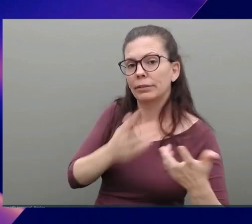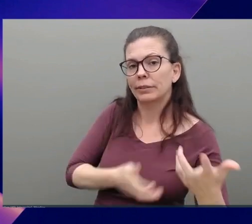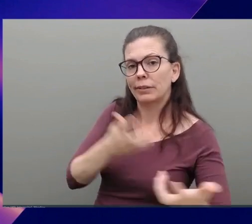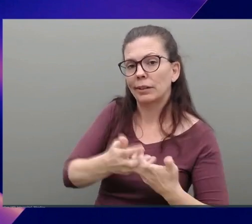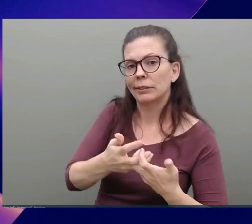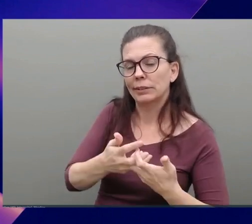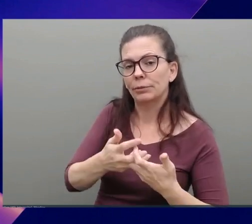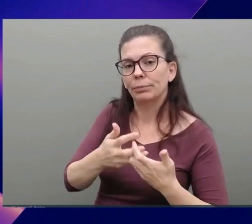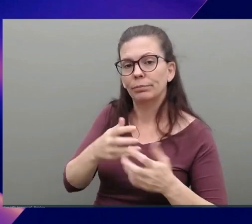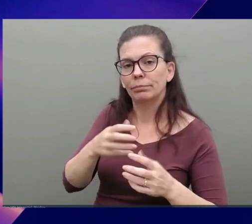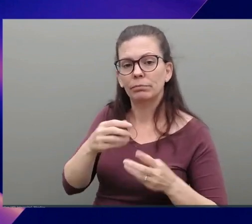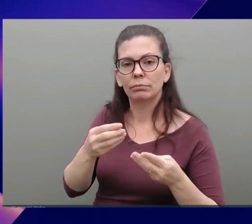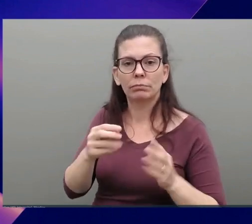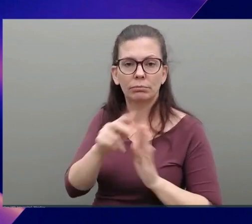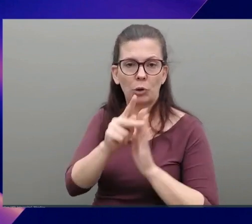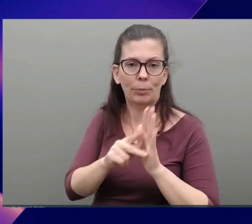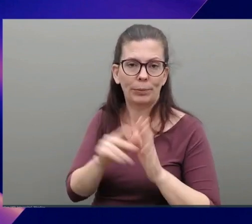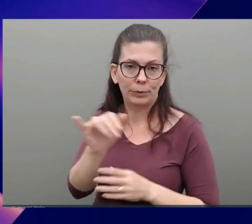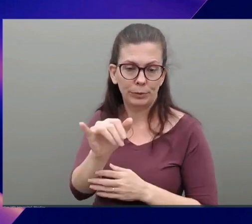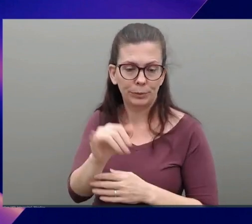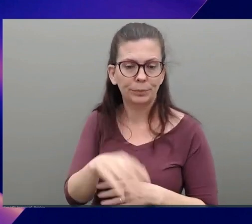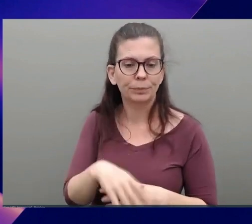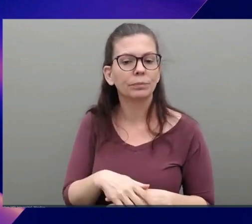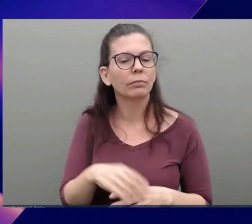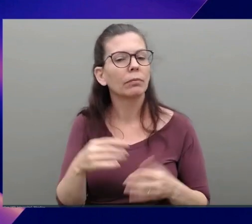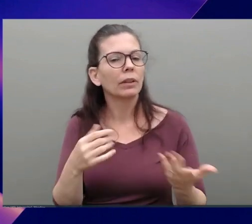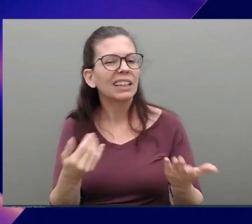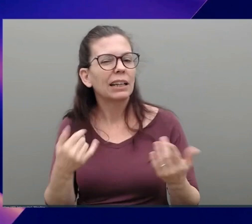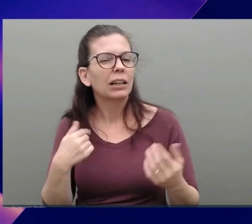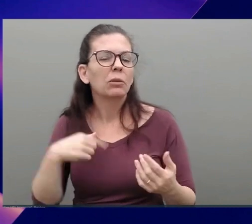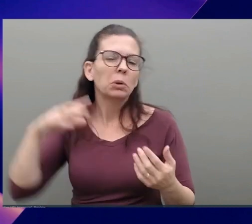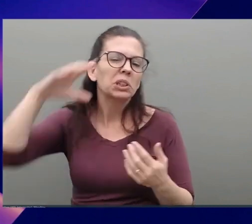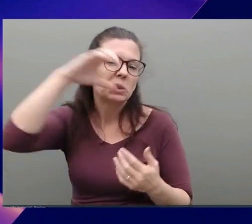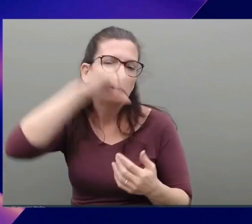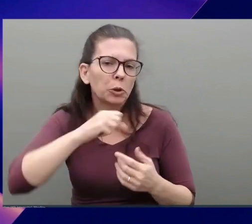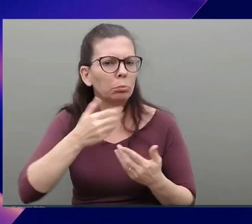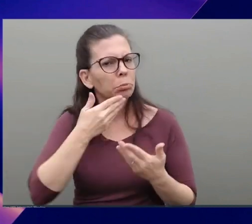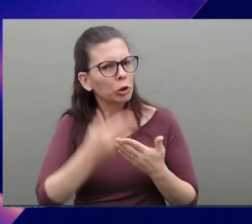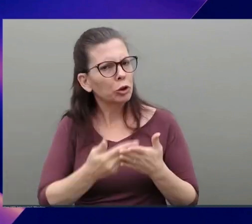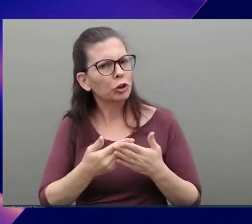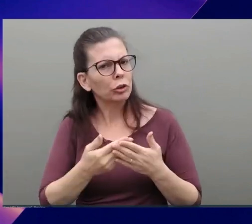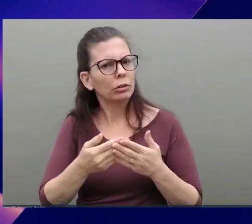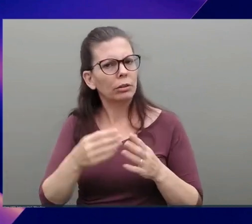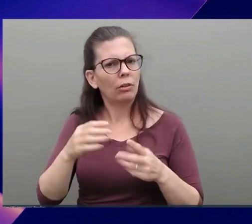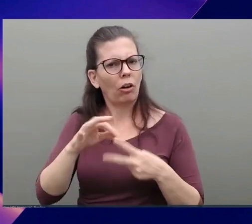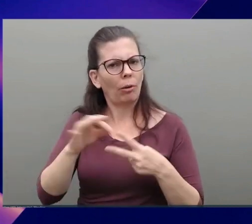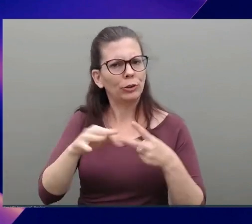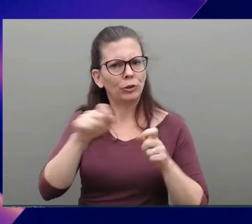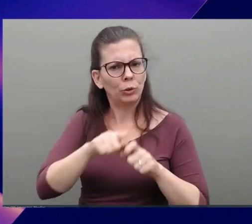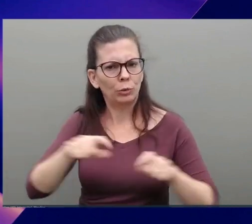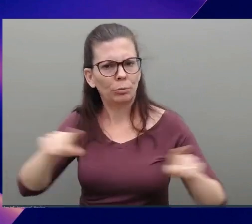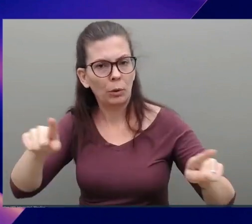Now, assuming this model is a good candidate for deployment, I can update the status, set it as approved,